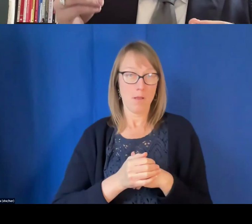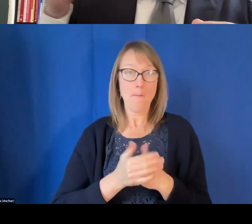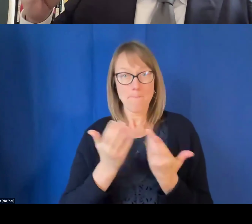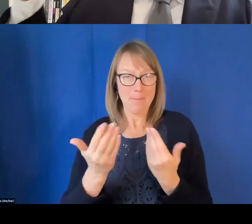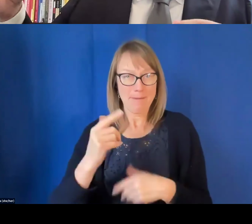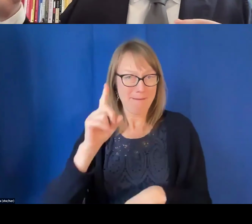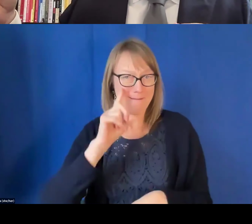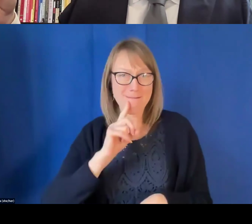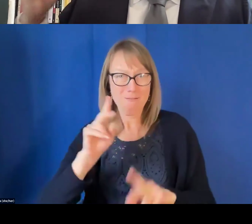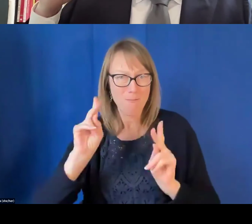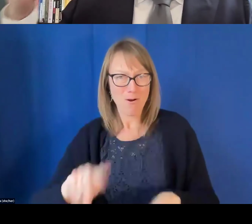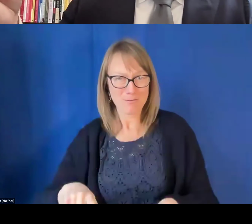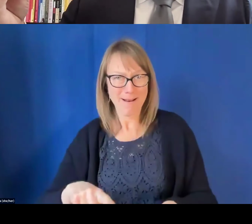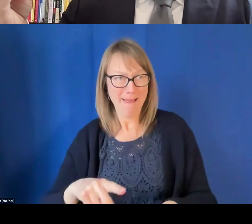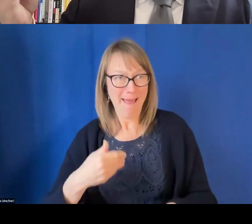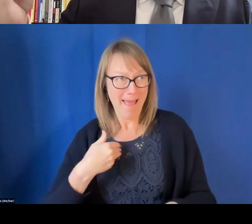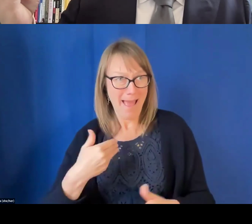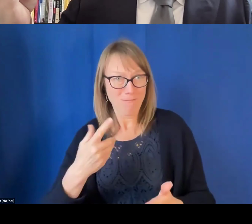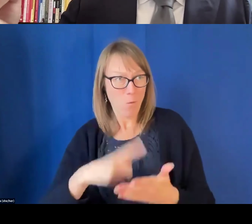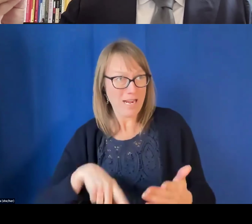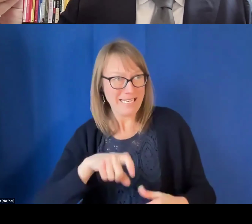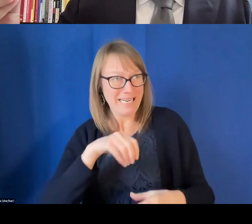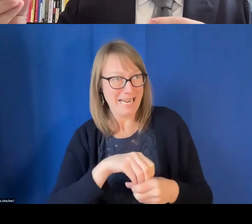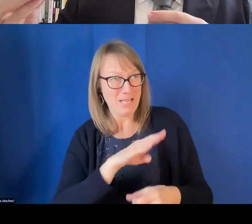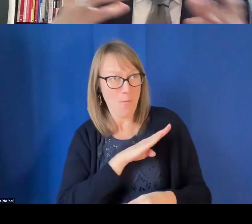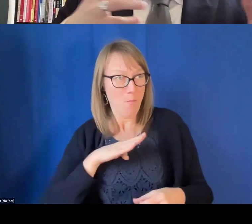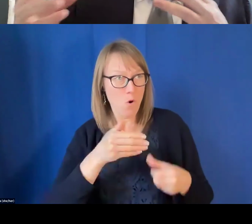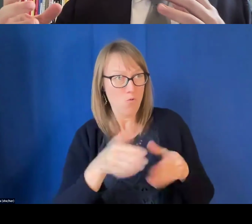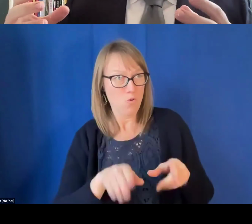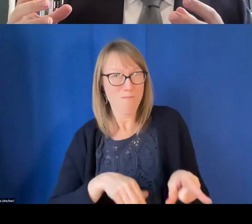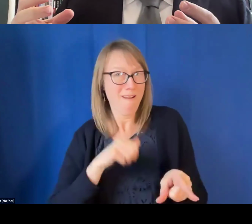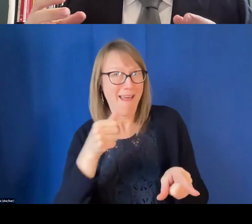but there's something else in the building that is geared specifically for them and vice versa.